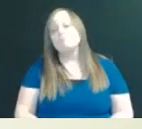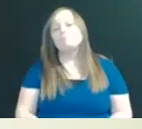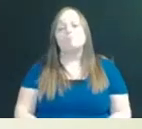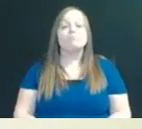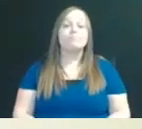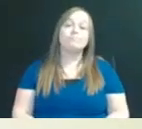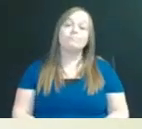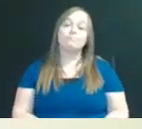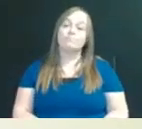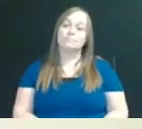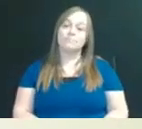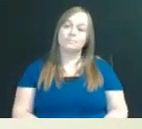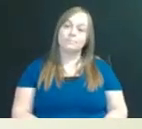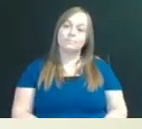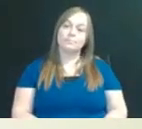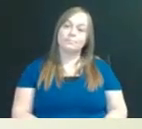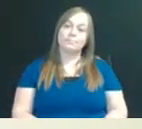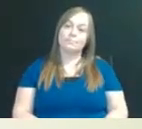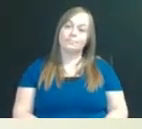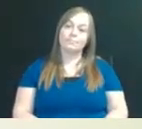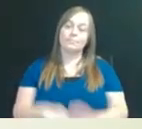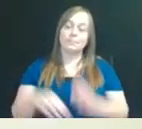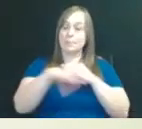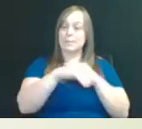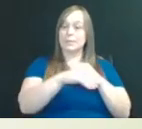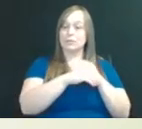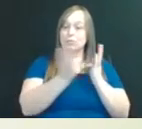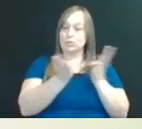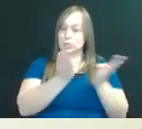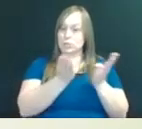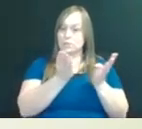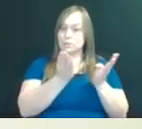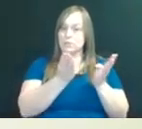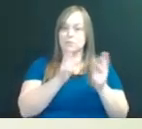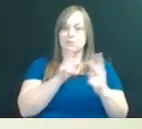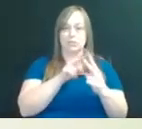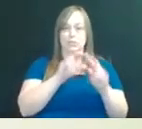And these are some additional services that these two agencies can pay for